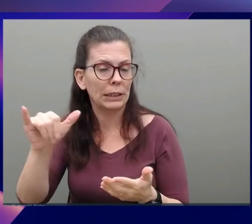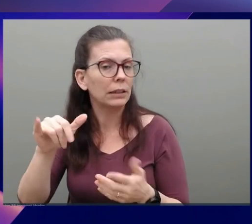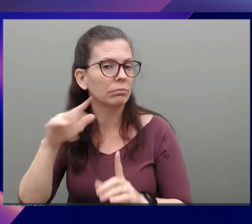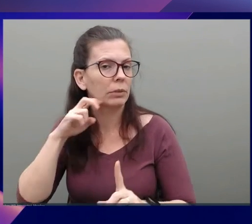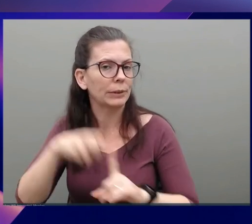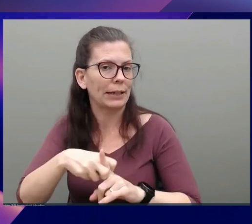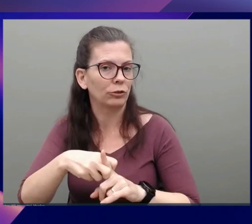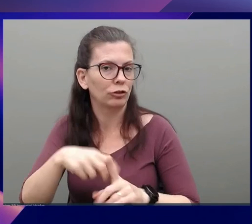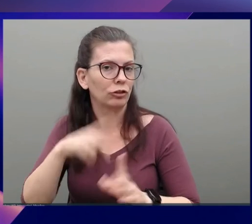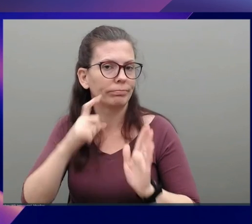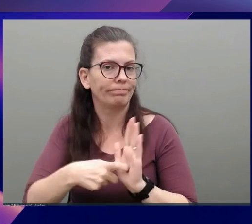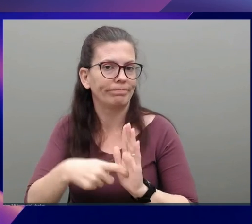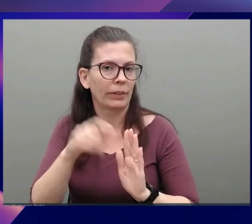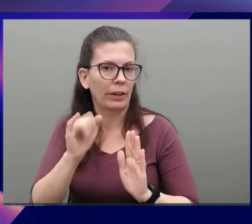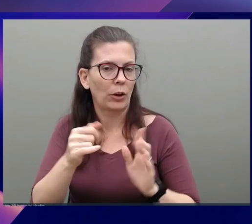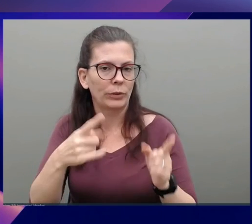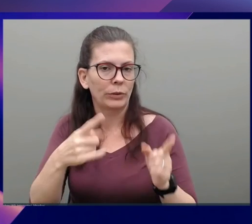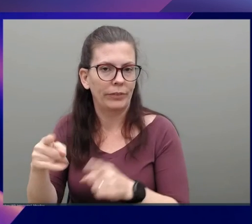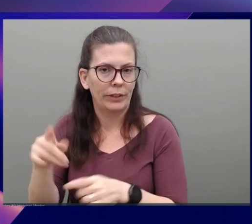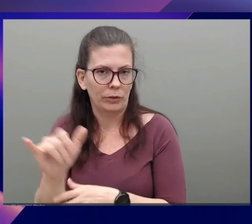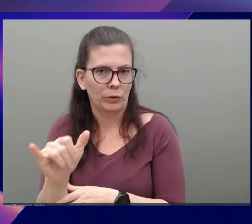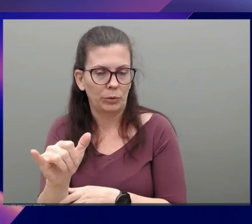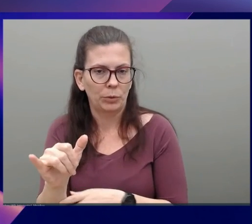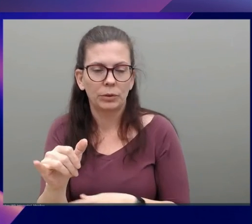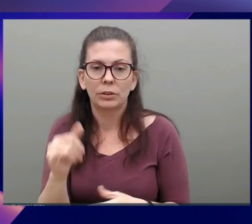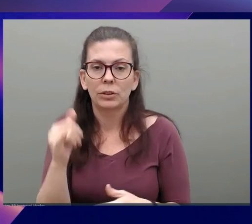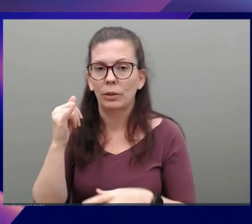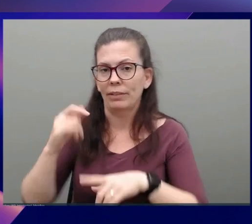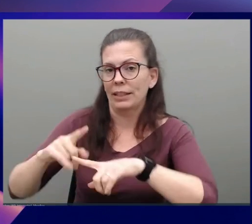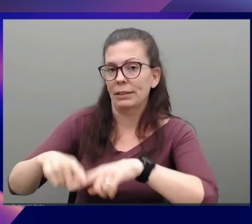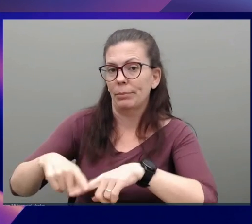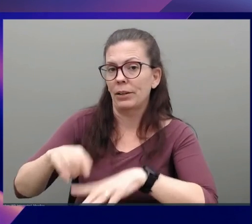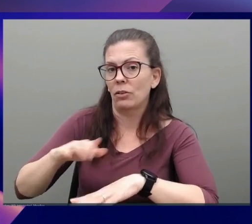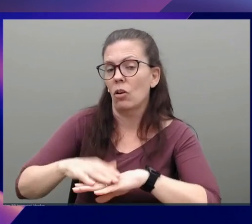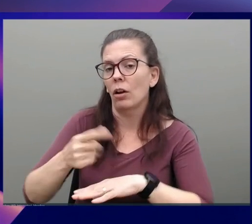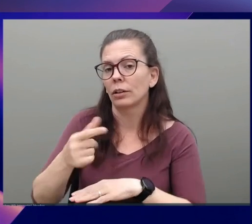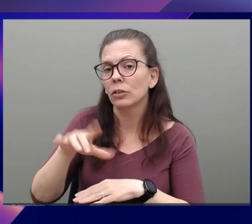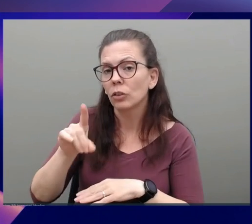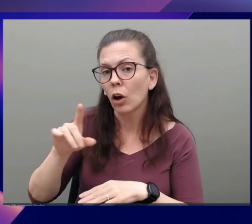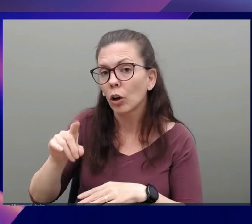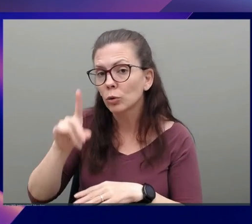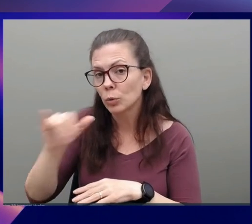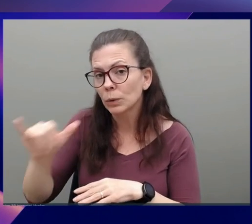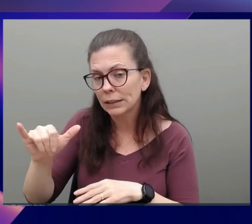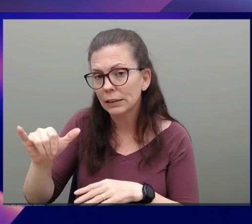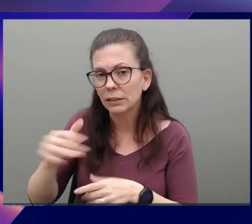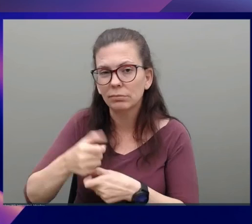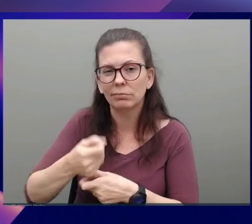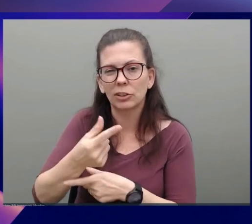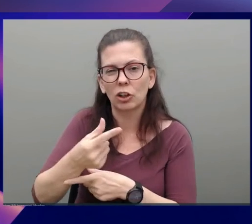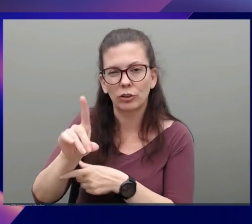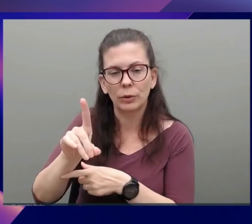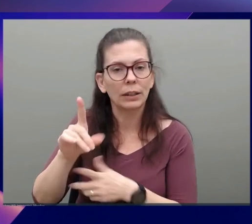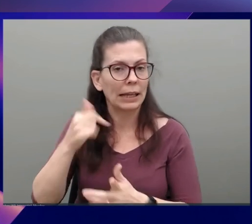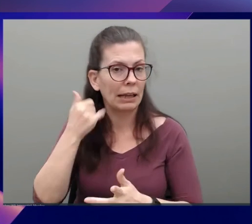Yeah. - And so if they're depending on GuardDuty, if they have that enabled already, what they should do is make sure